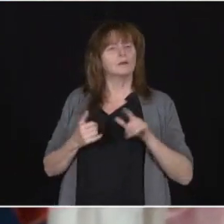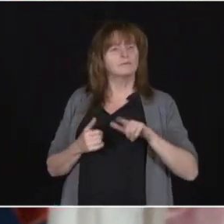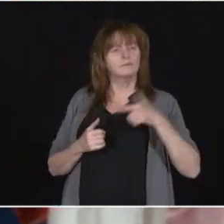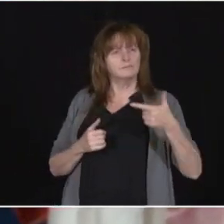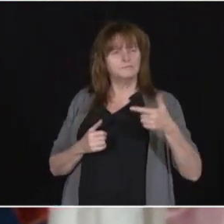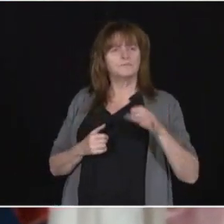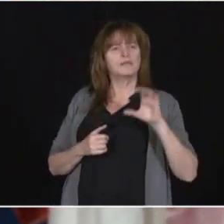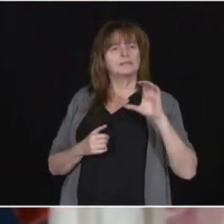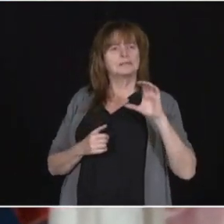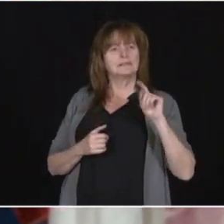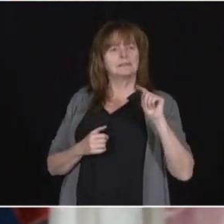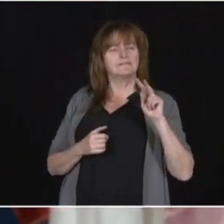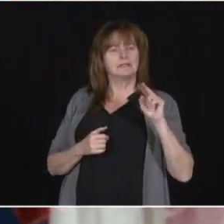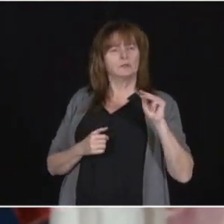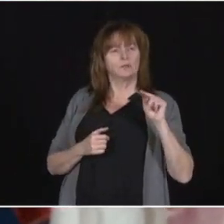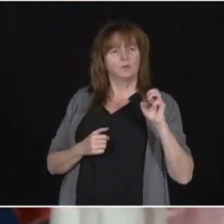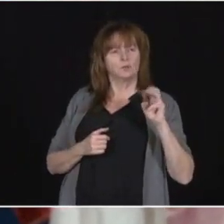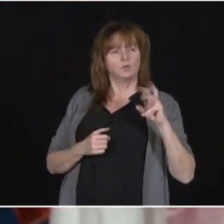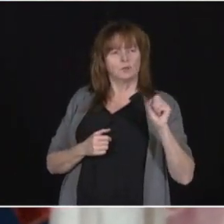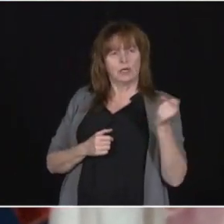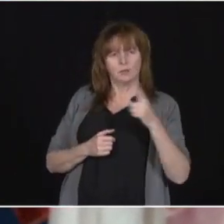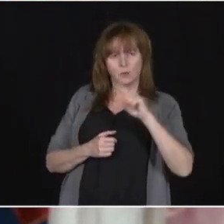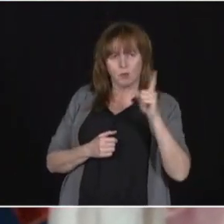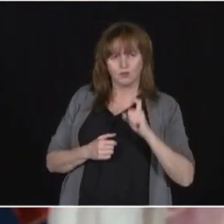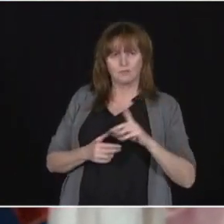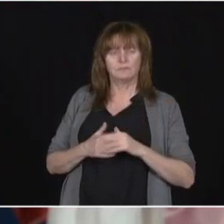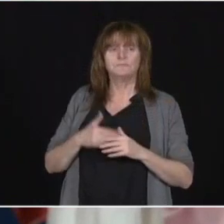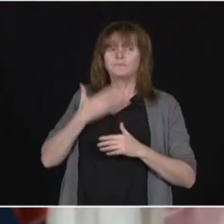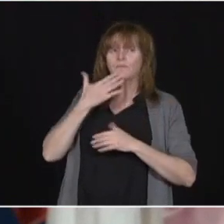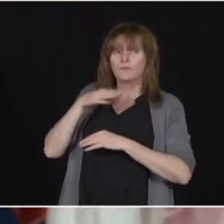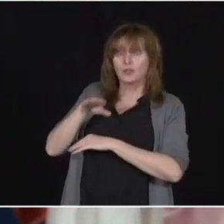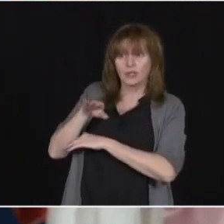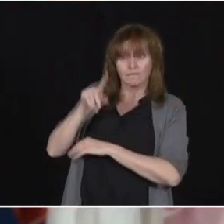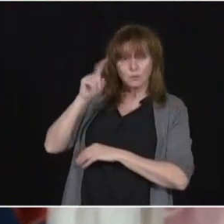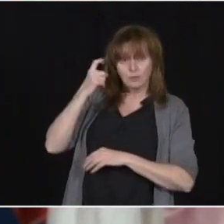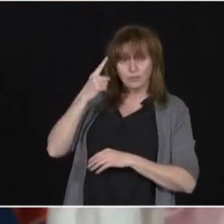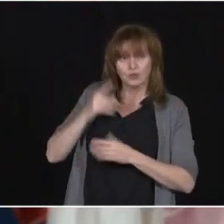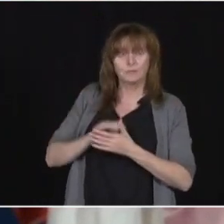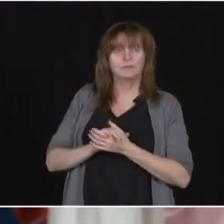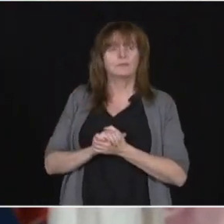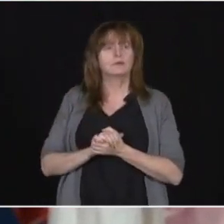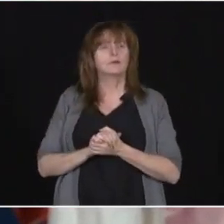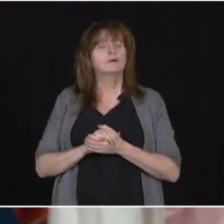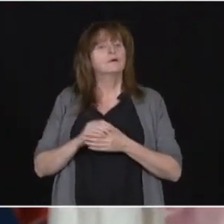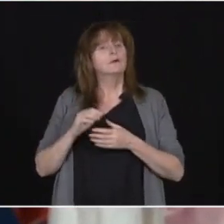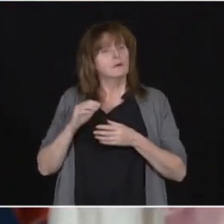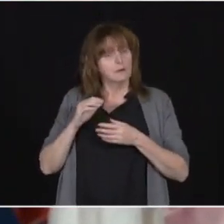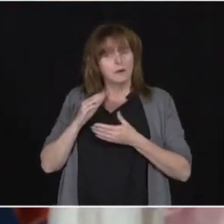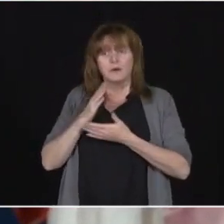Good afternoon, premier. We have been speaking with businesses that want to reopen but they don't have money